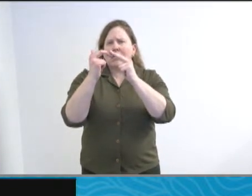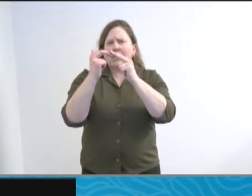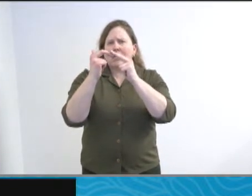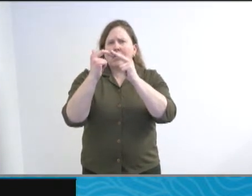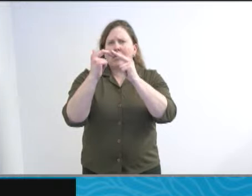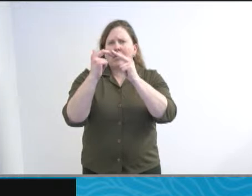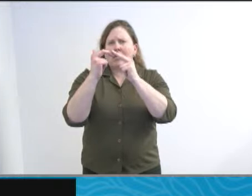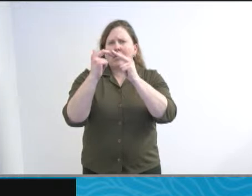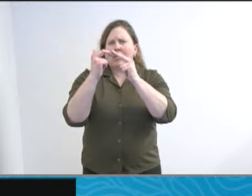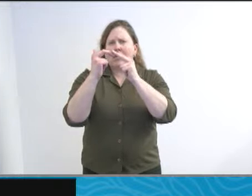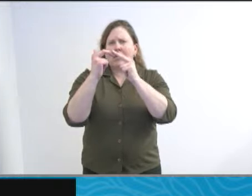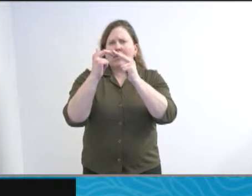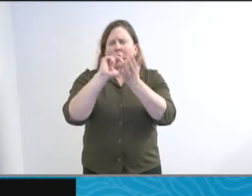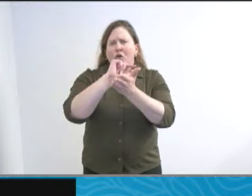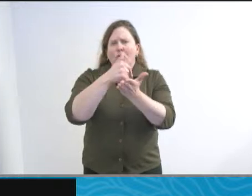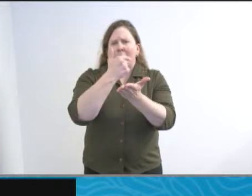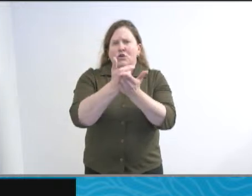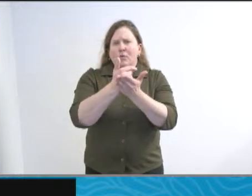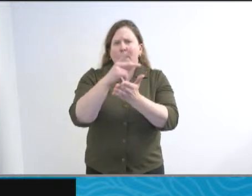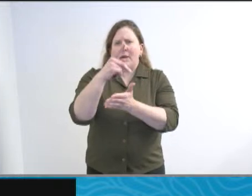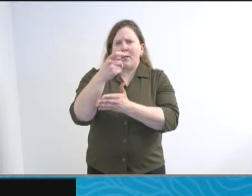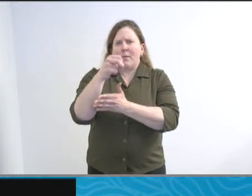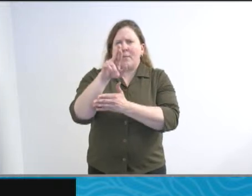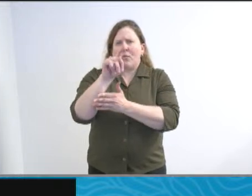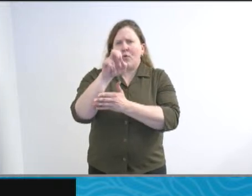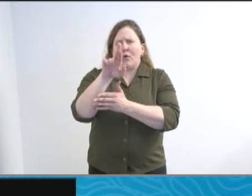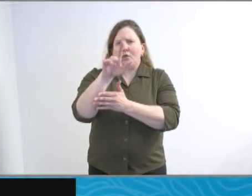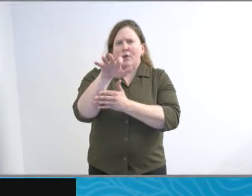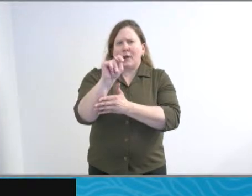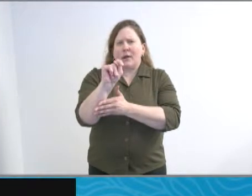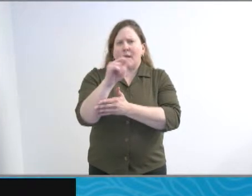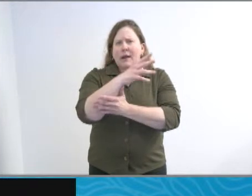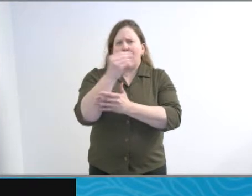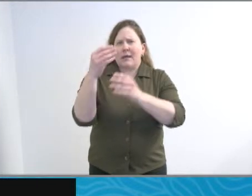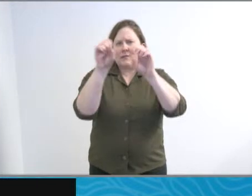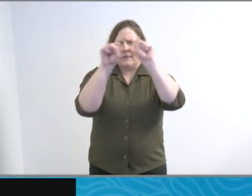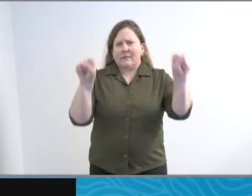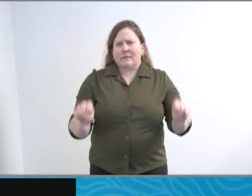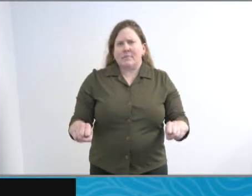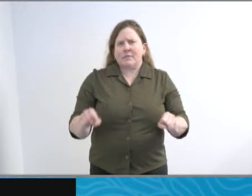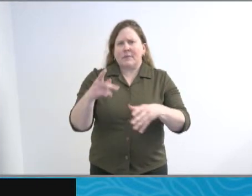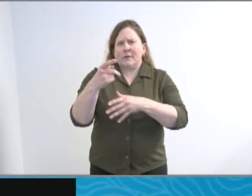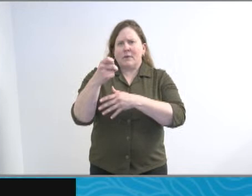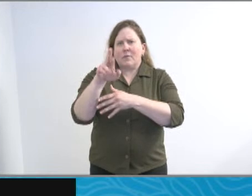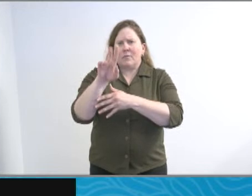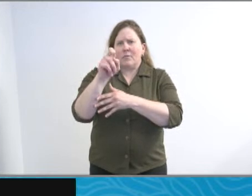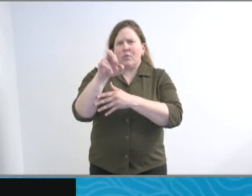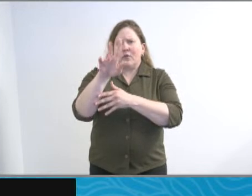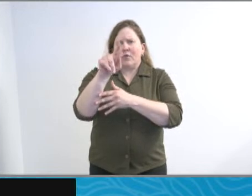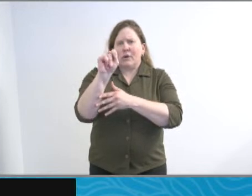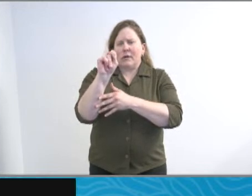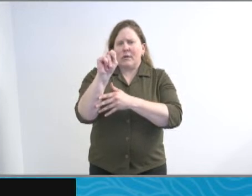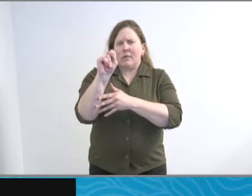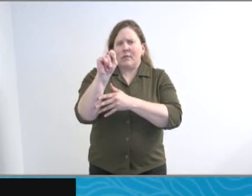and a systems portrait, and again, we can't stress enough, the ways in which we engage with our community was